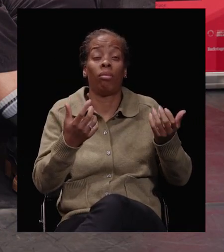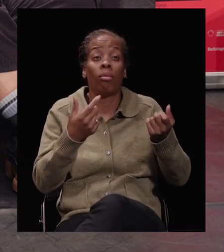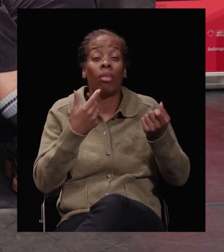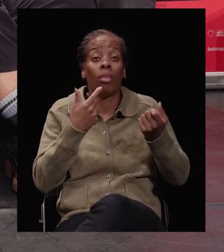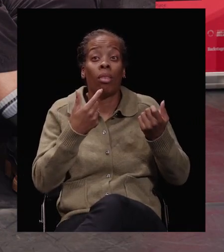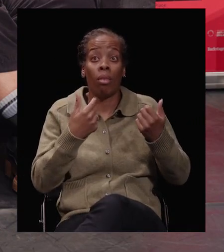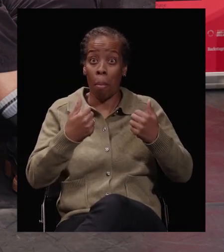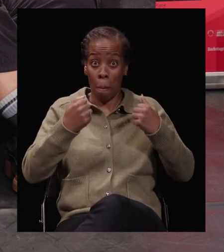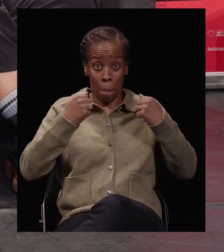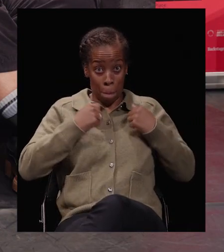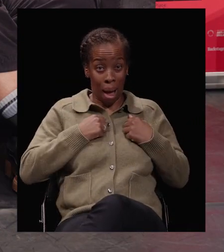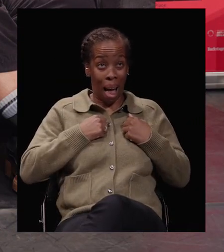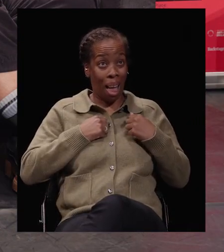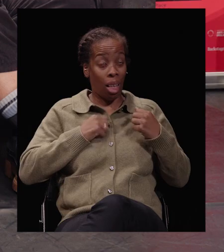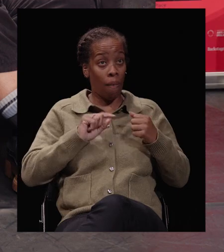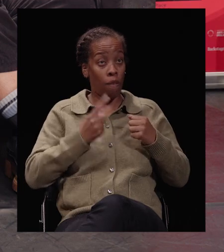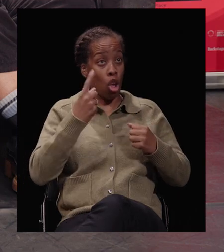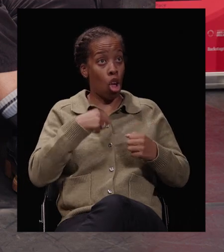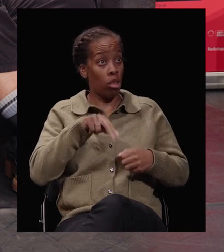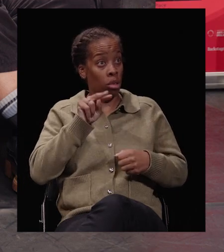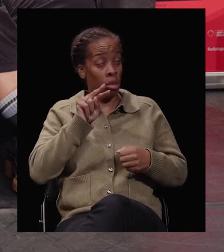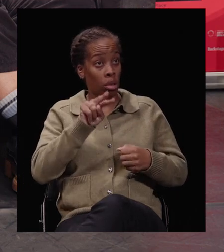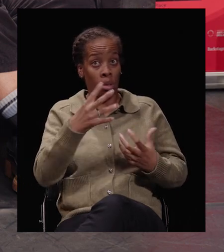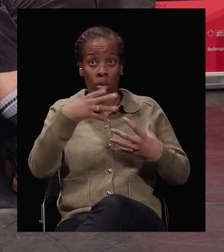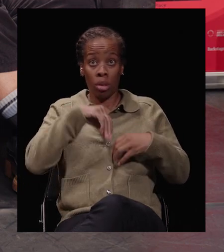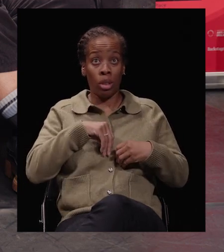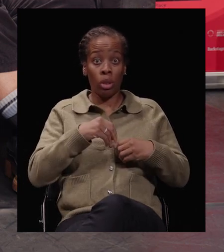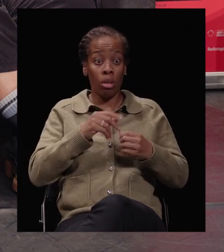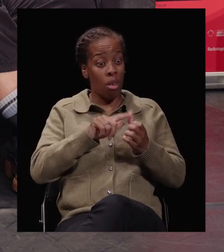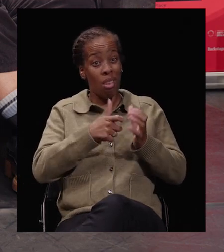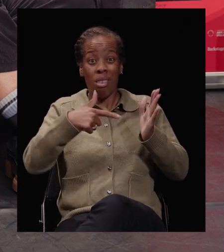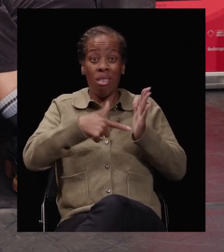I mean, my experience of art was at school, you know. It was at primary school